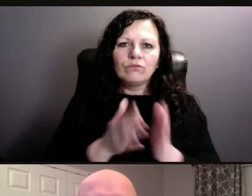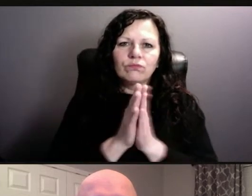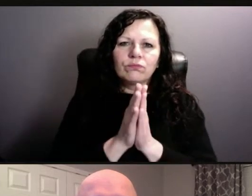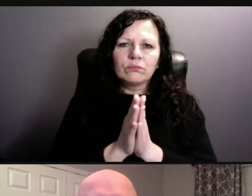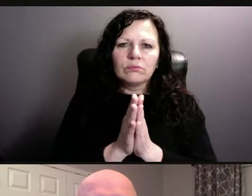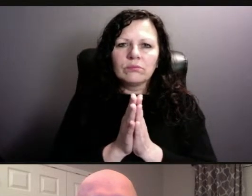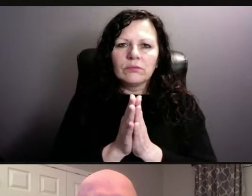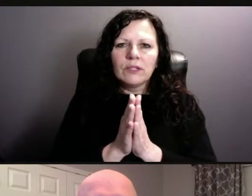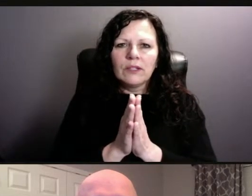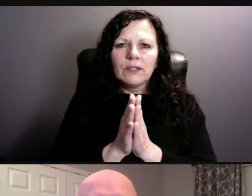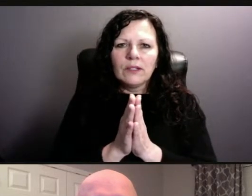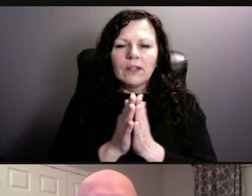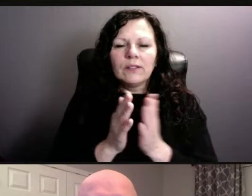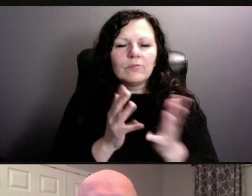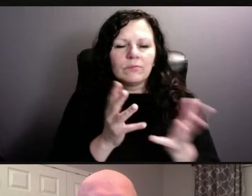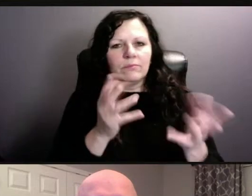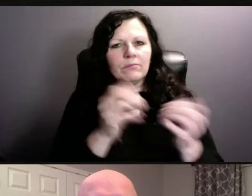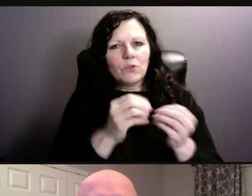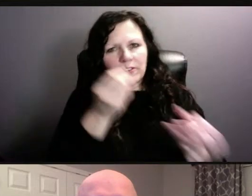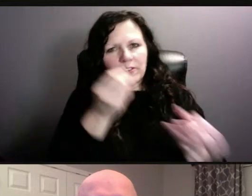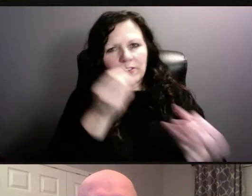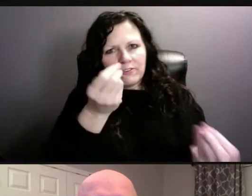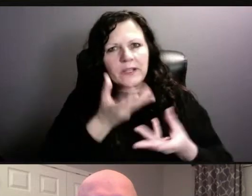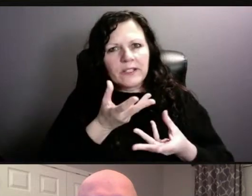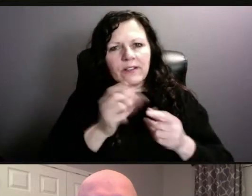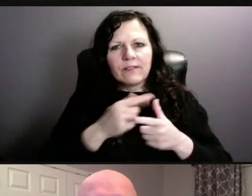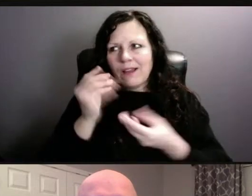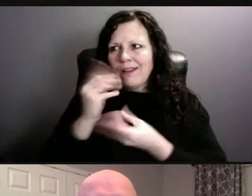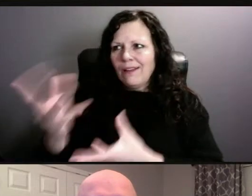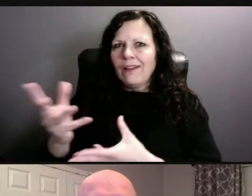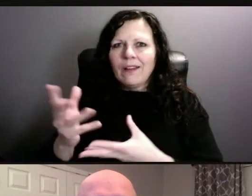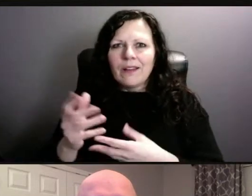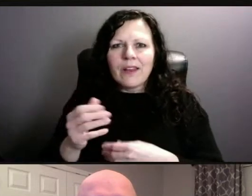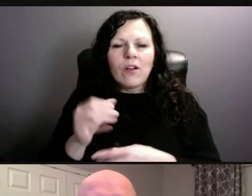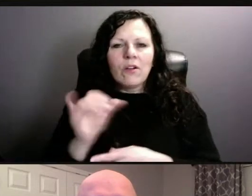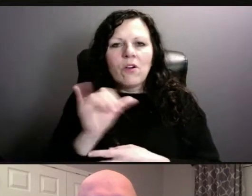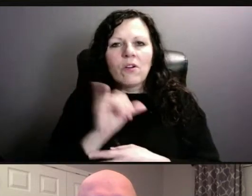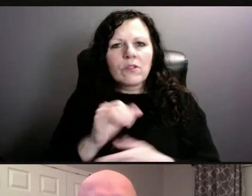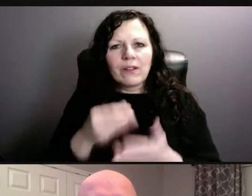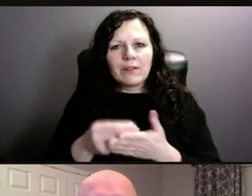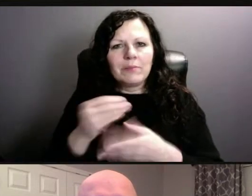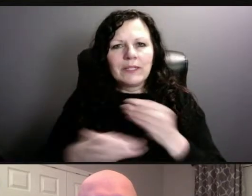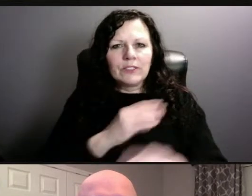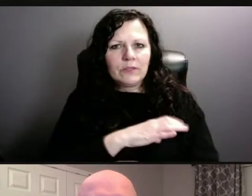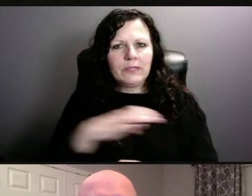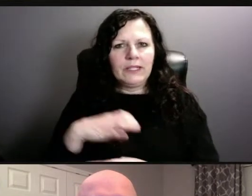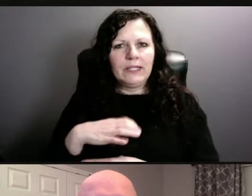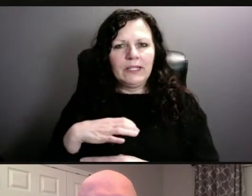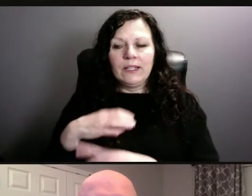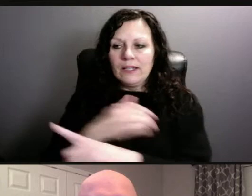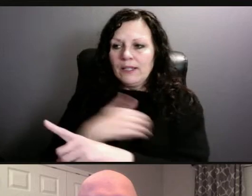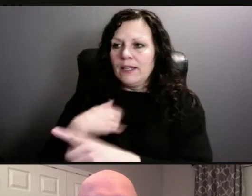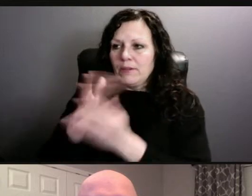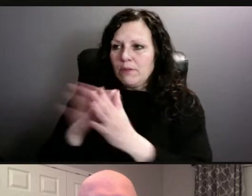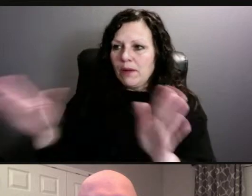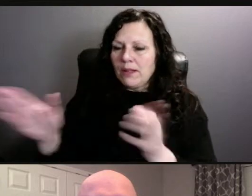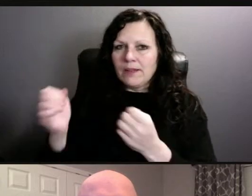WELL I WOULD CERTAINLY LIKE TO COLLECT MORE INFORMATION